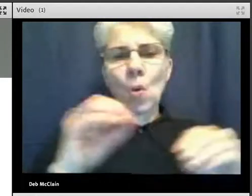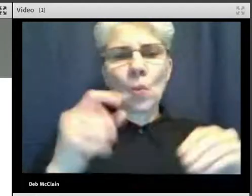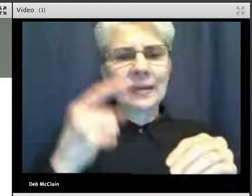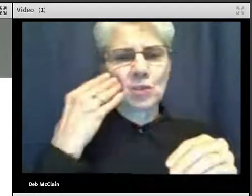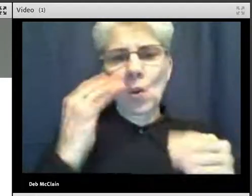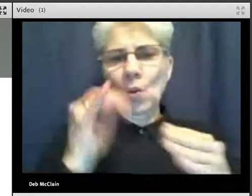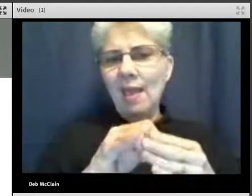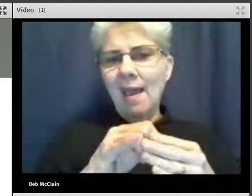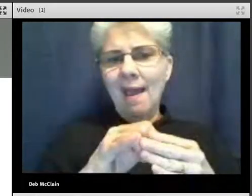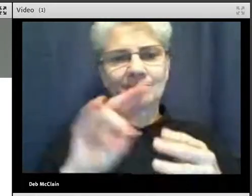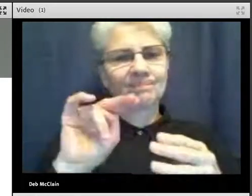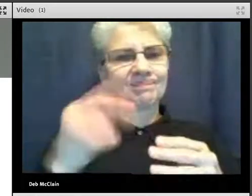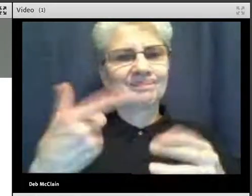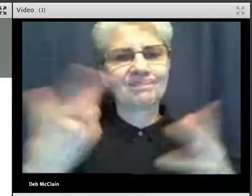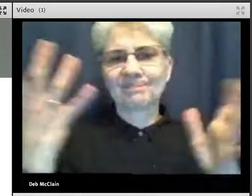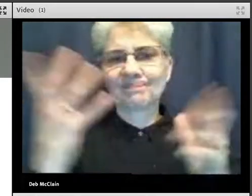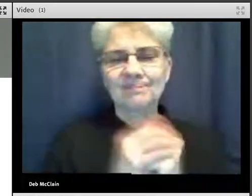That's all stuff that nobody needs to know.